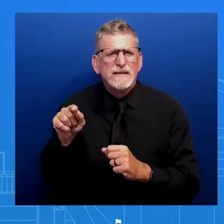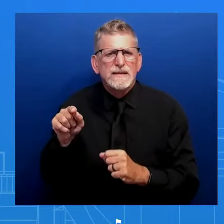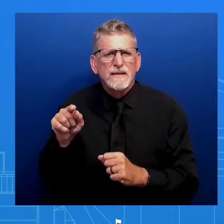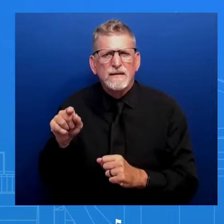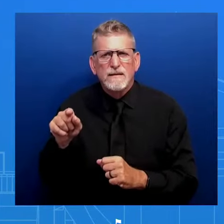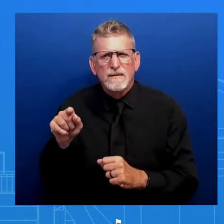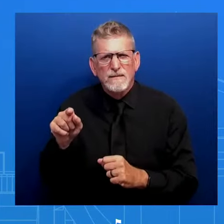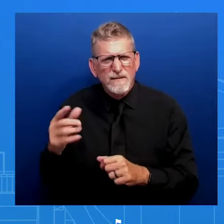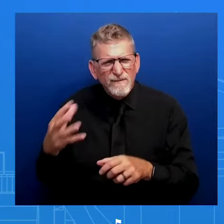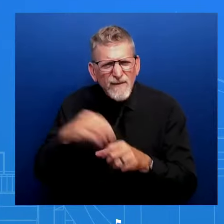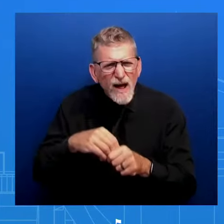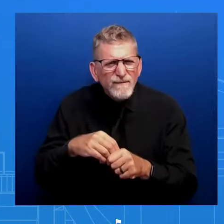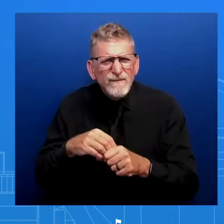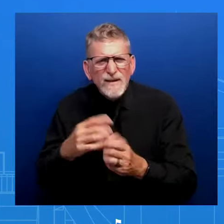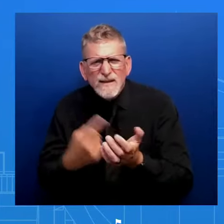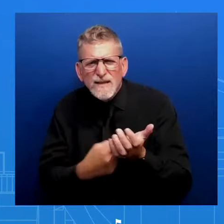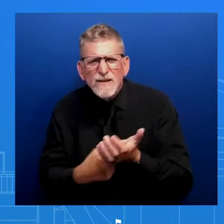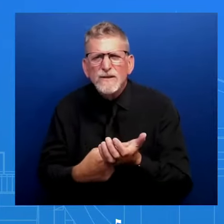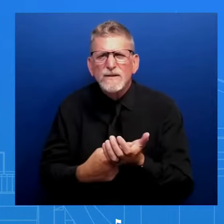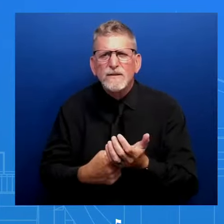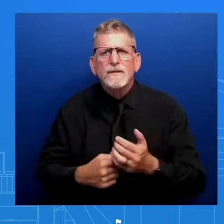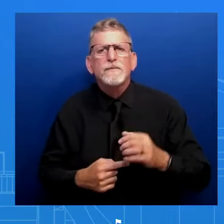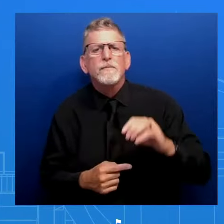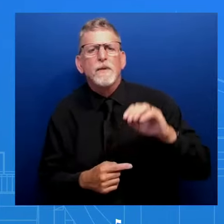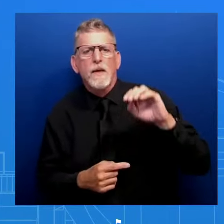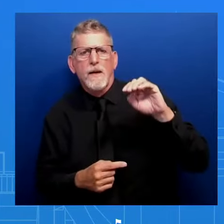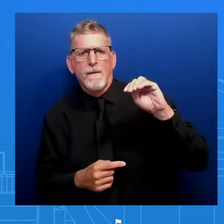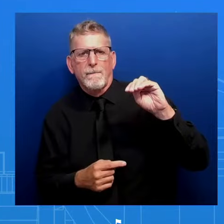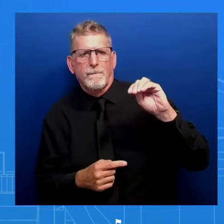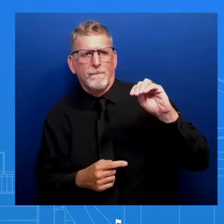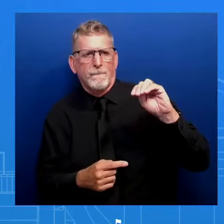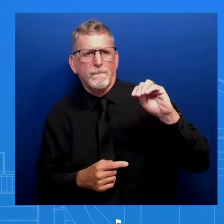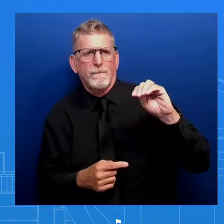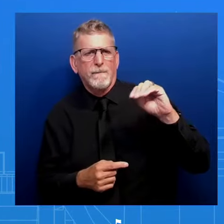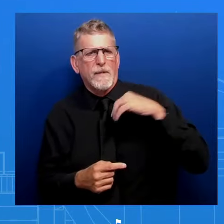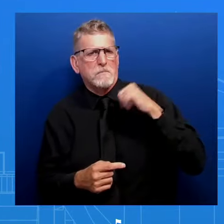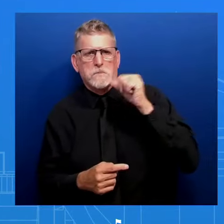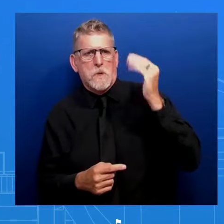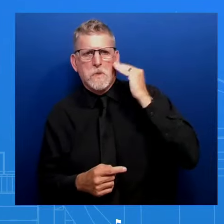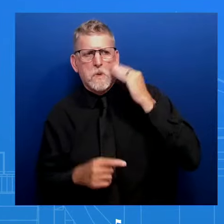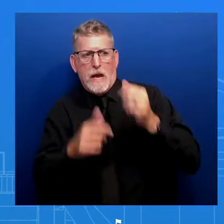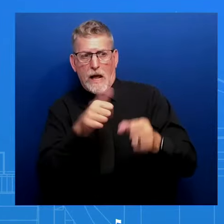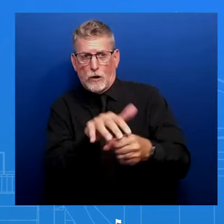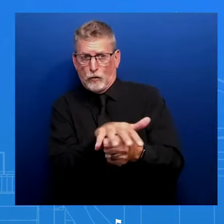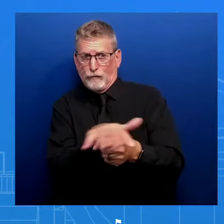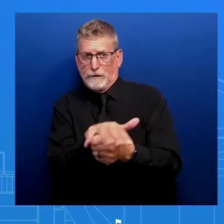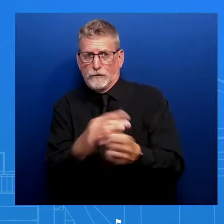Again, this is just unfolding. The Press: Okay. And then, on the -- the Italian meeting tomorrow.